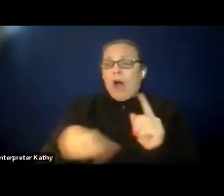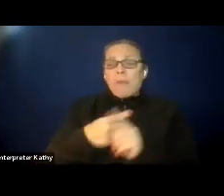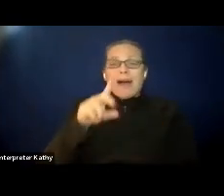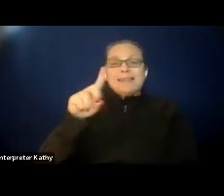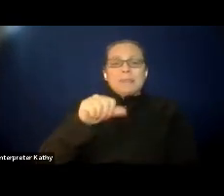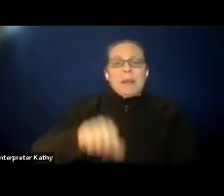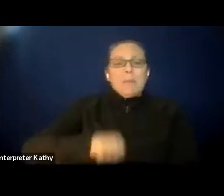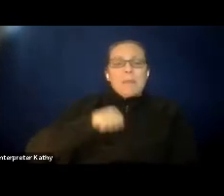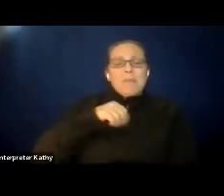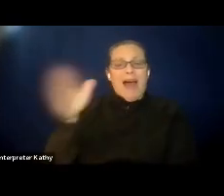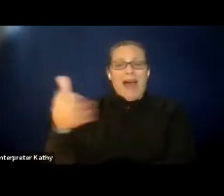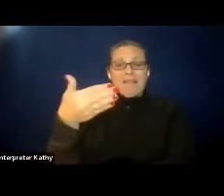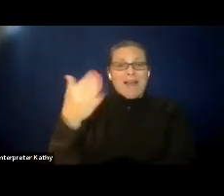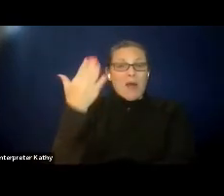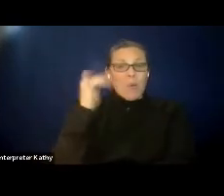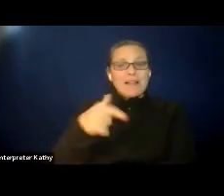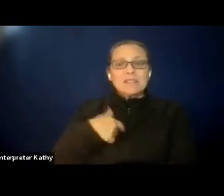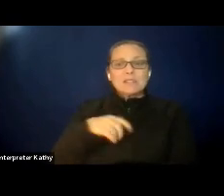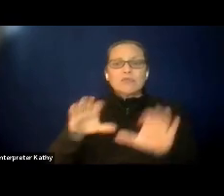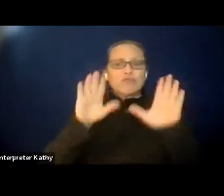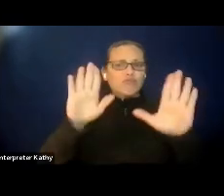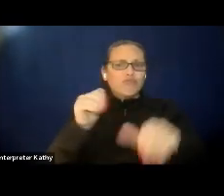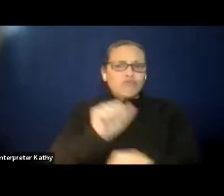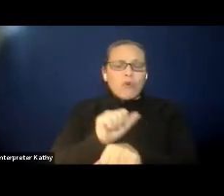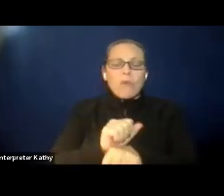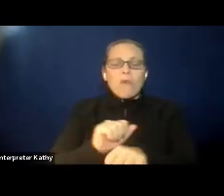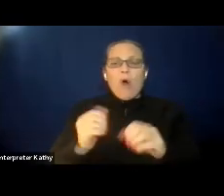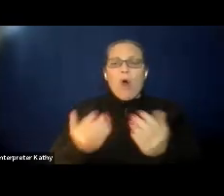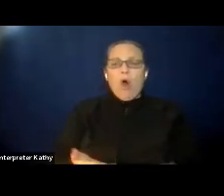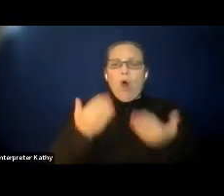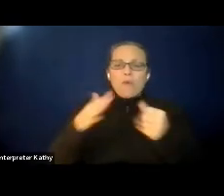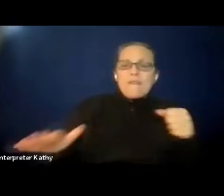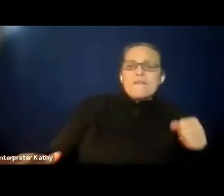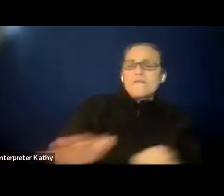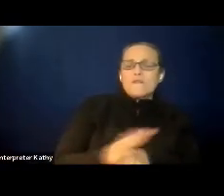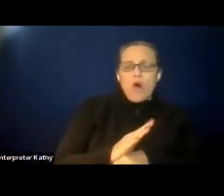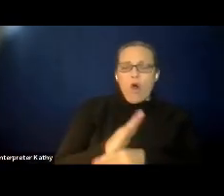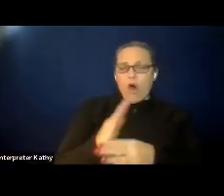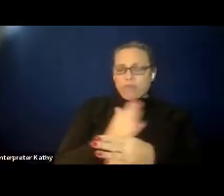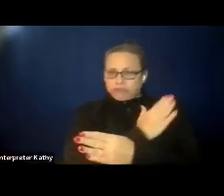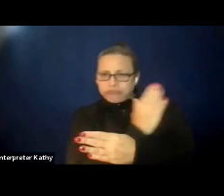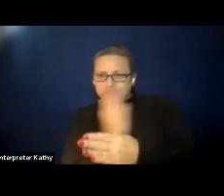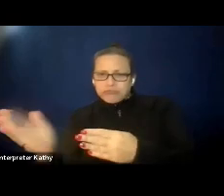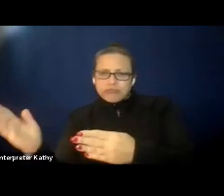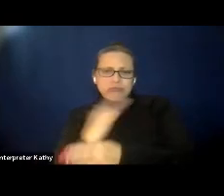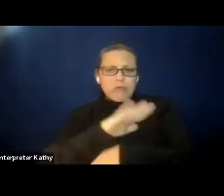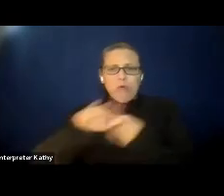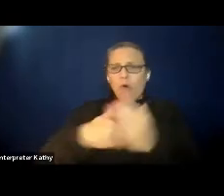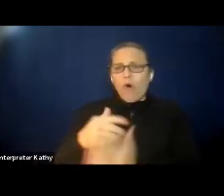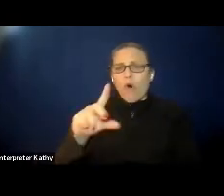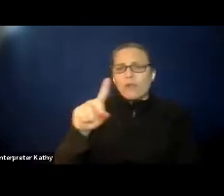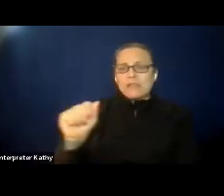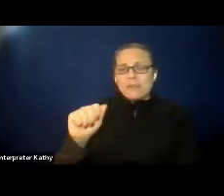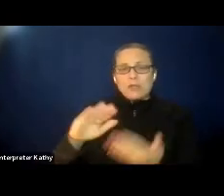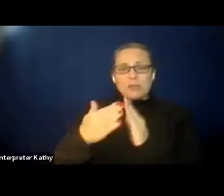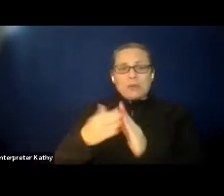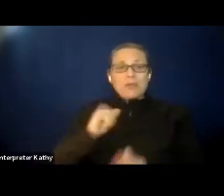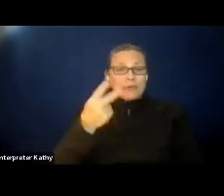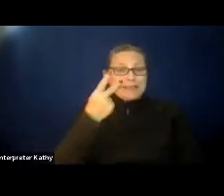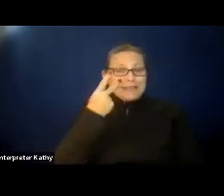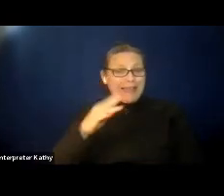another facilitate can handle that if needed. So I will briefly talk about the Disability Pride flag. It does a good